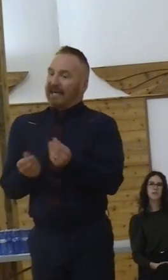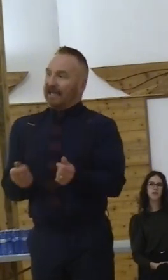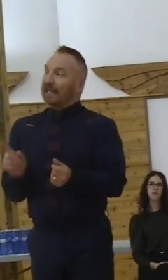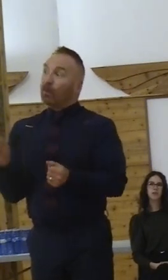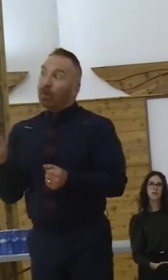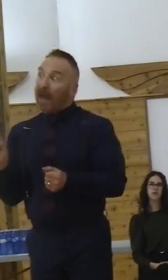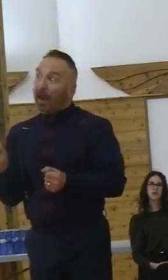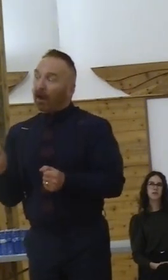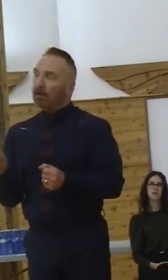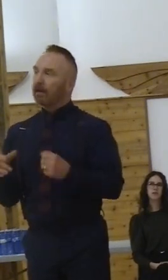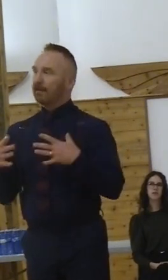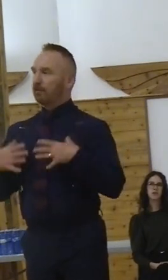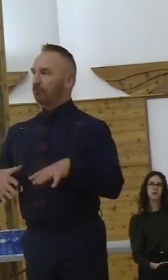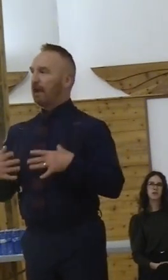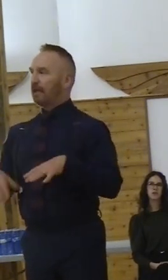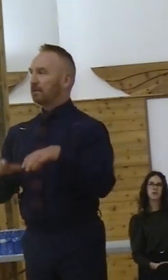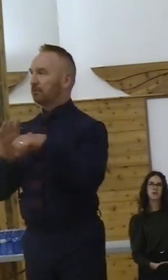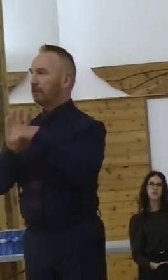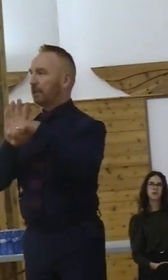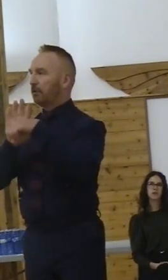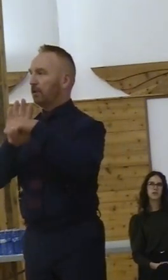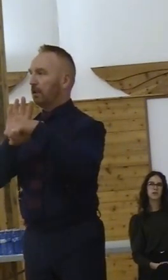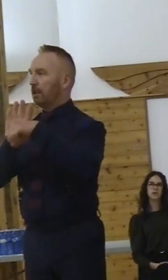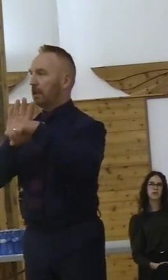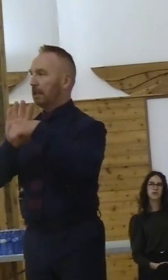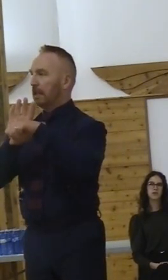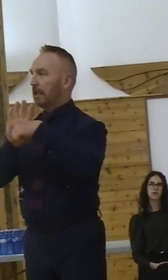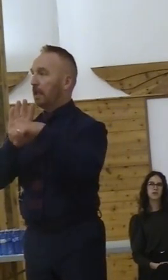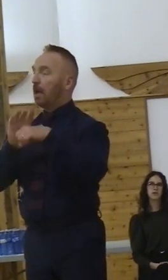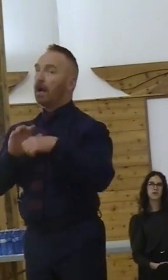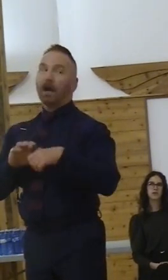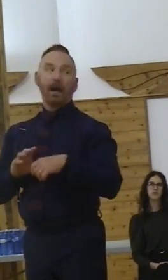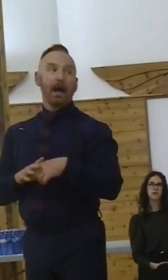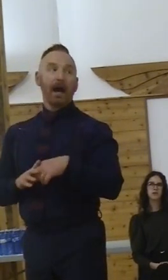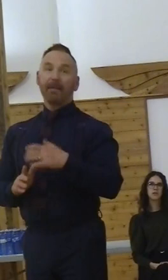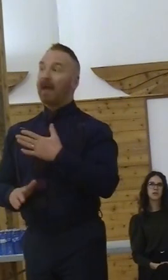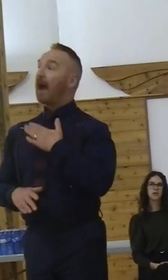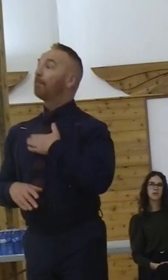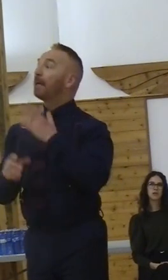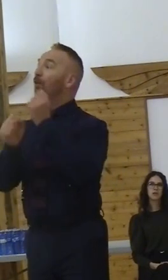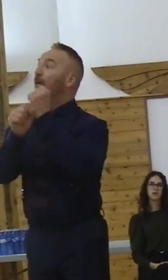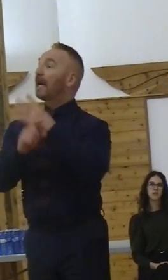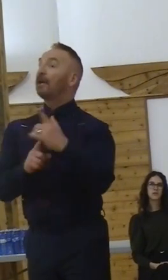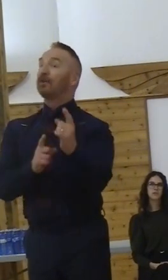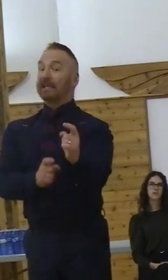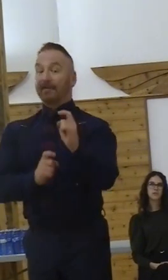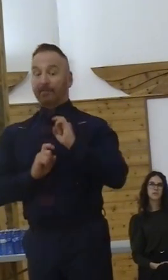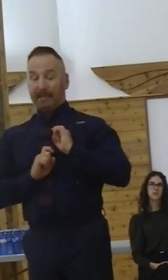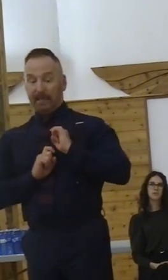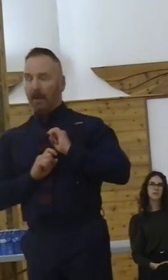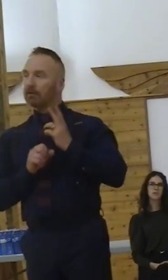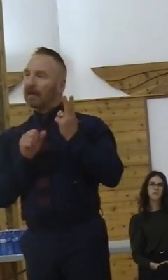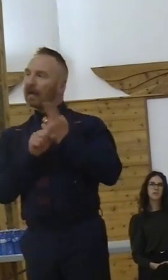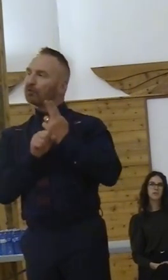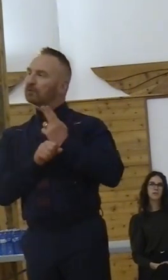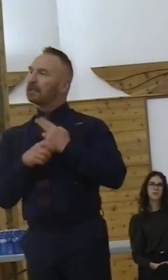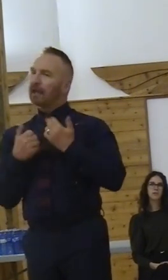jingle presses. I'm very happy that creative gifted me one, because I use it the best I can wherever I